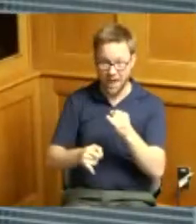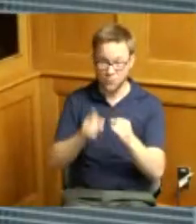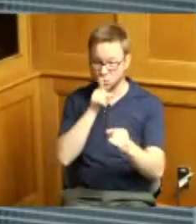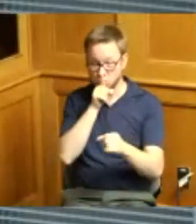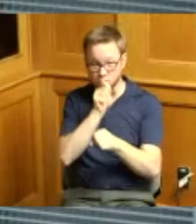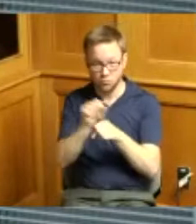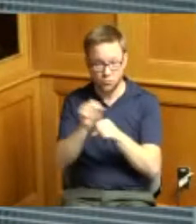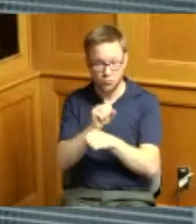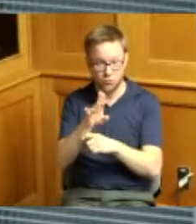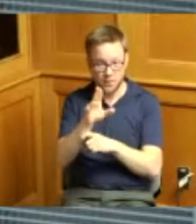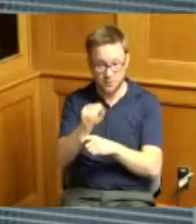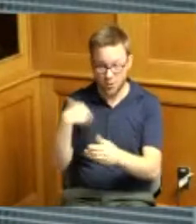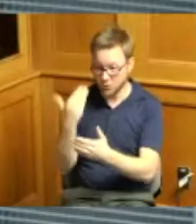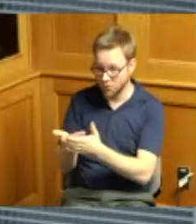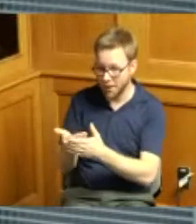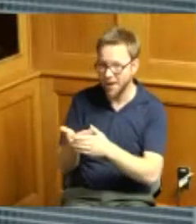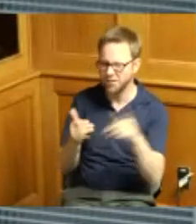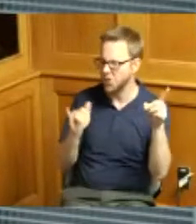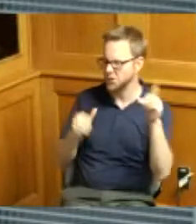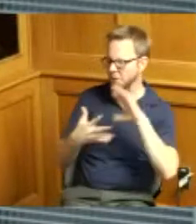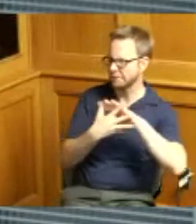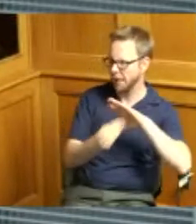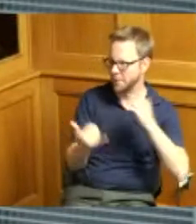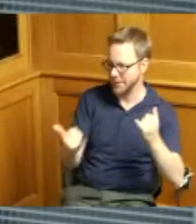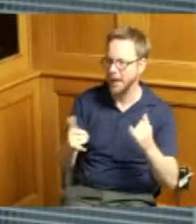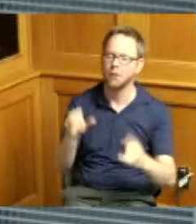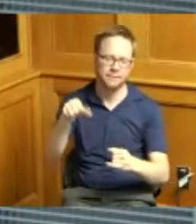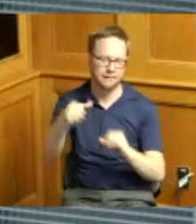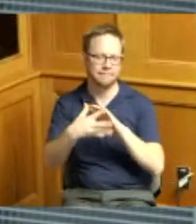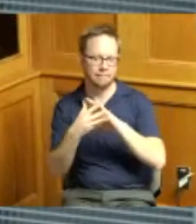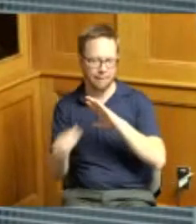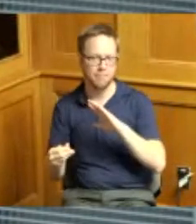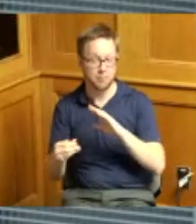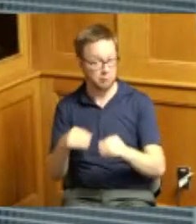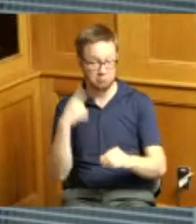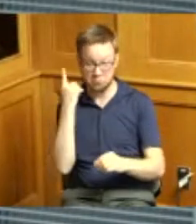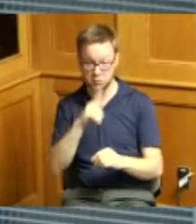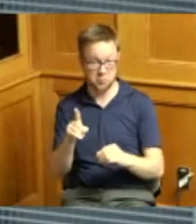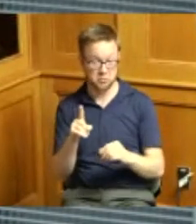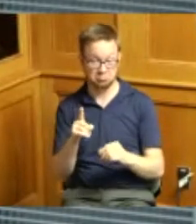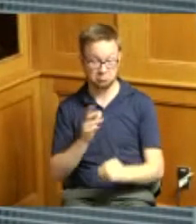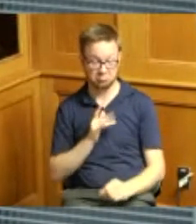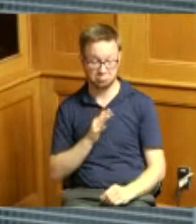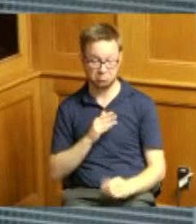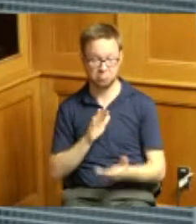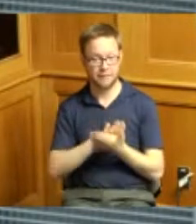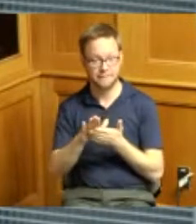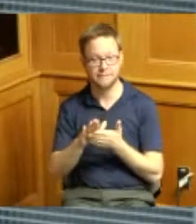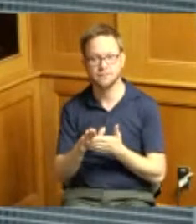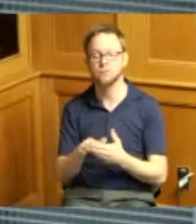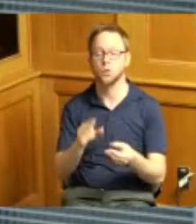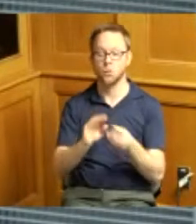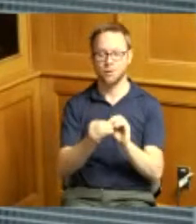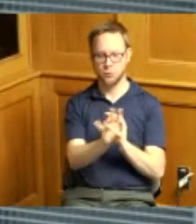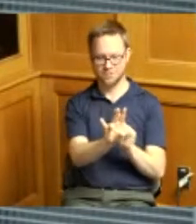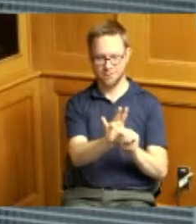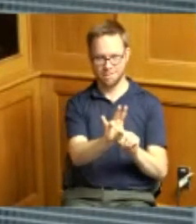body double and it looks nice it does look nice so all right item number seven is a resolution